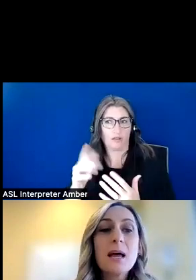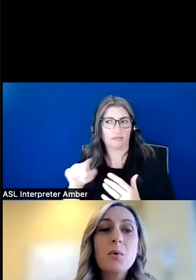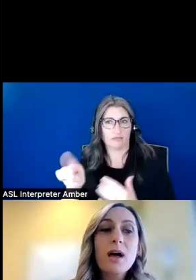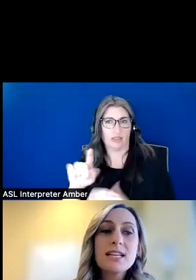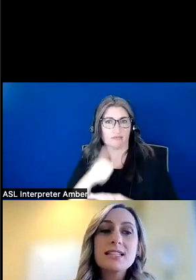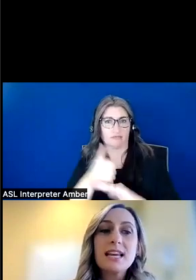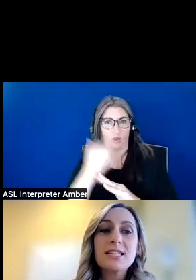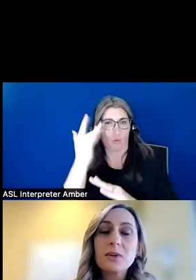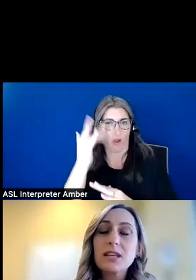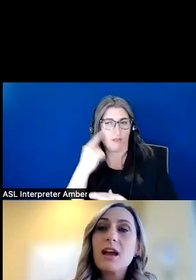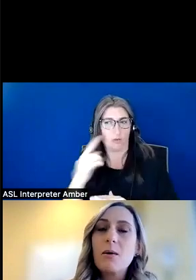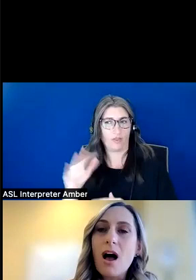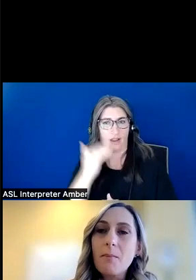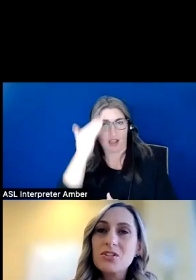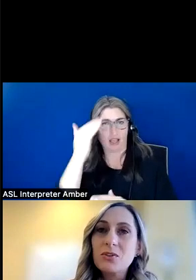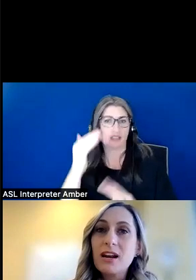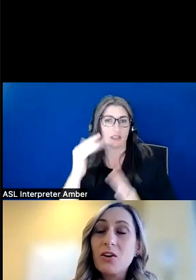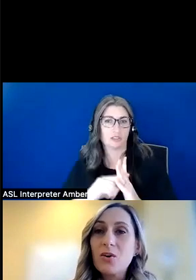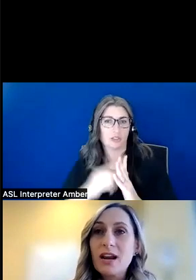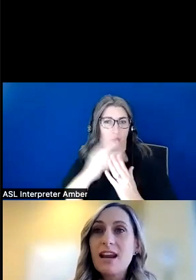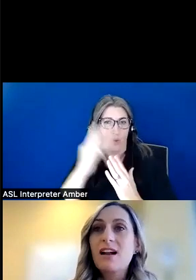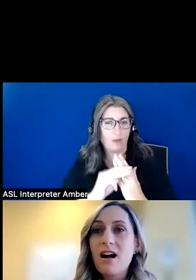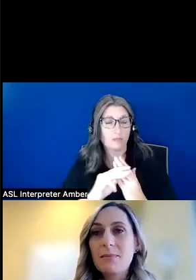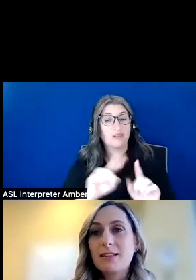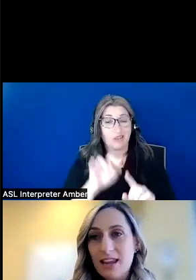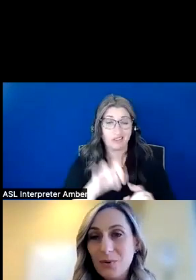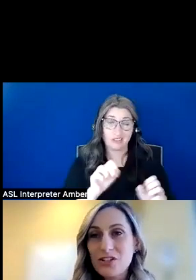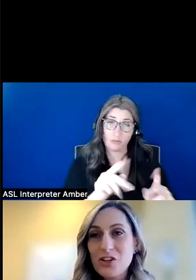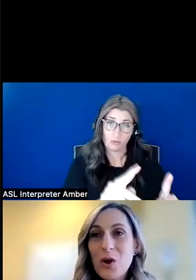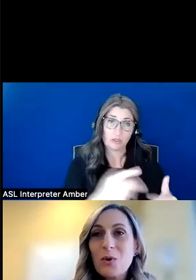But one is: it's really an opportunity to create common language.